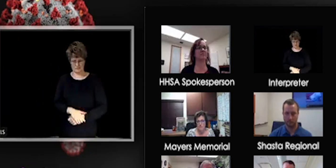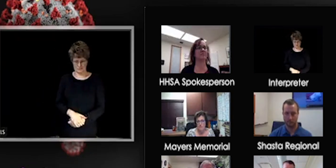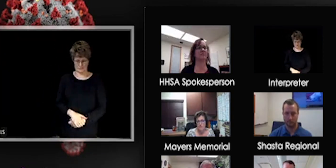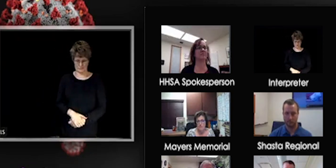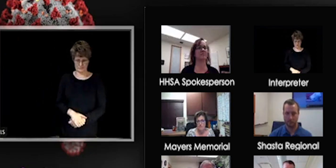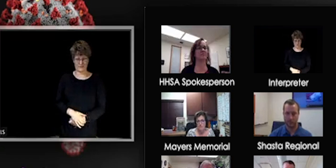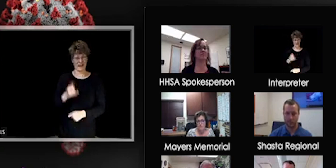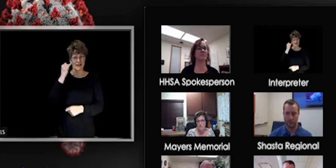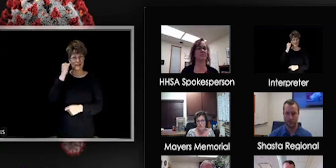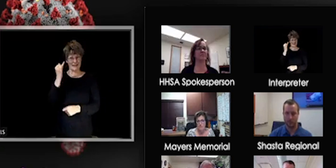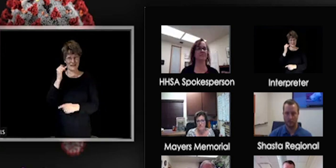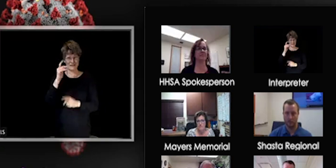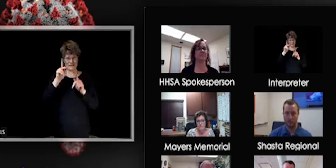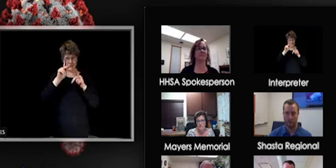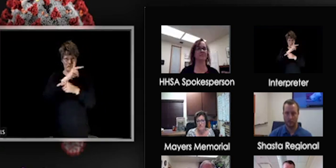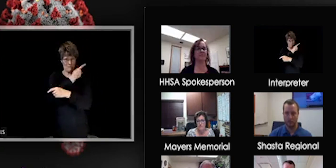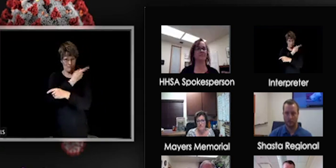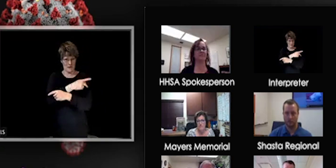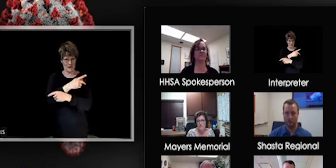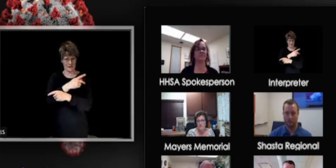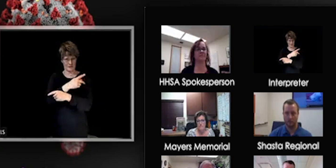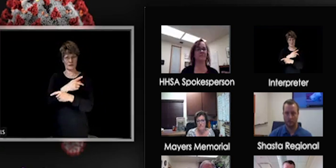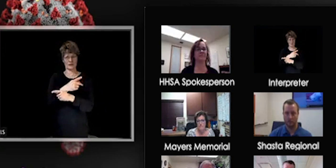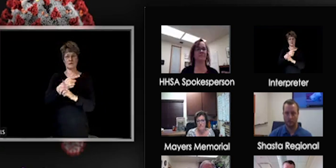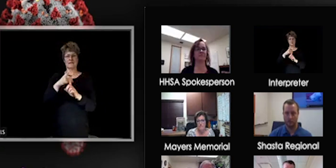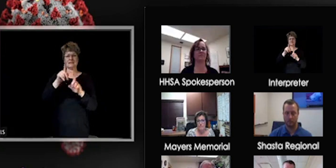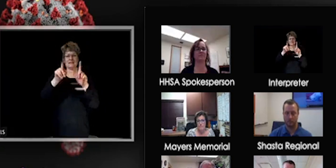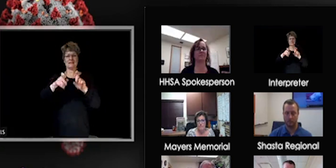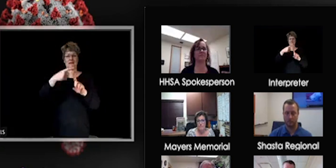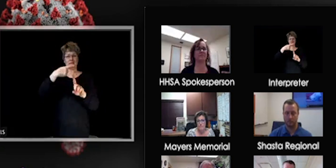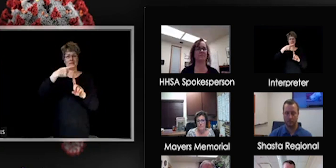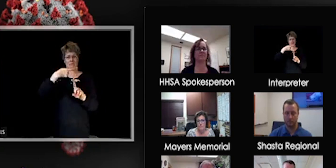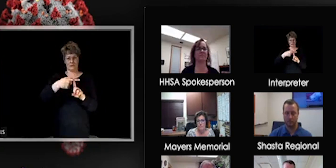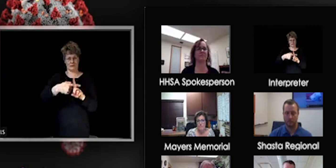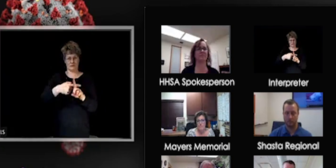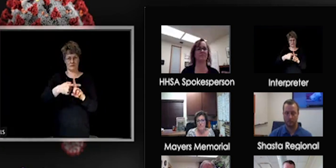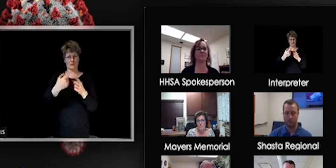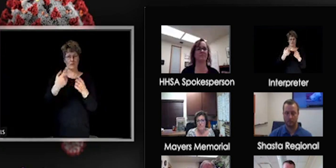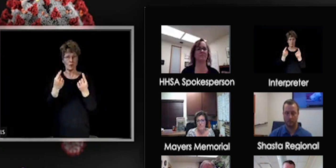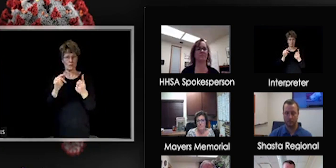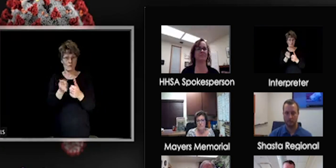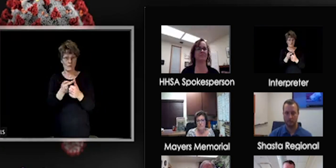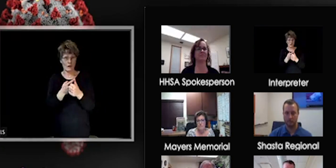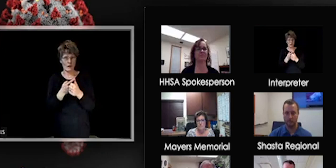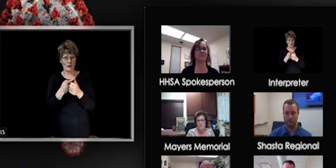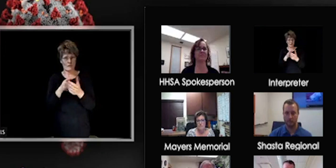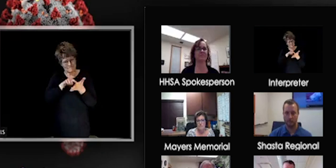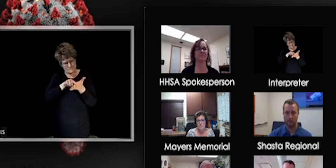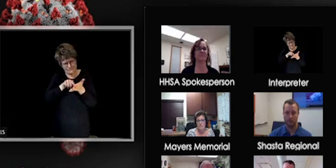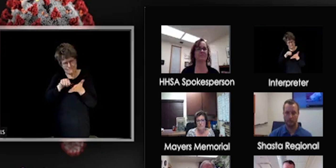and that comes to Public Health, we do an investigation to identify where that person